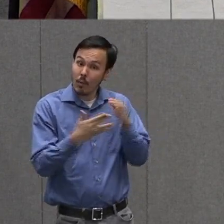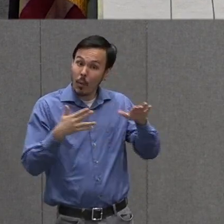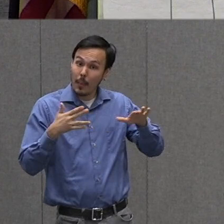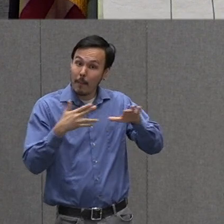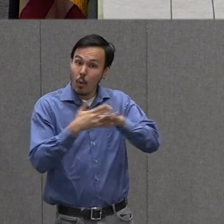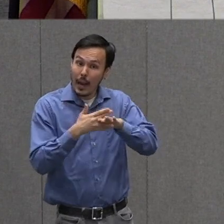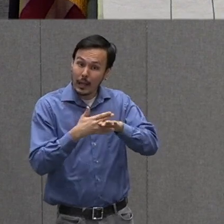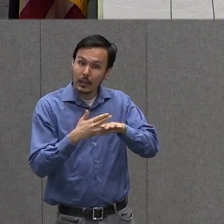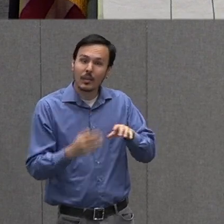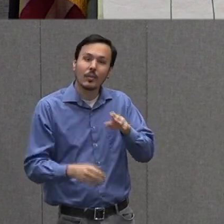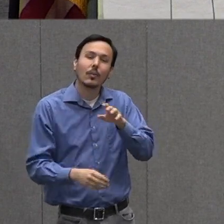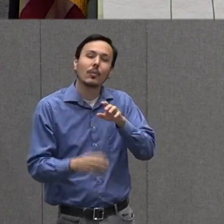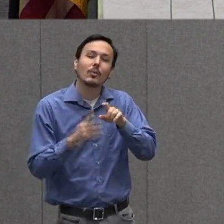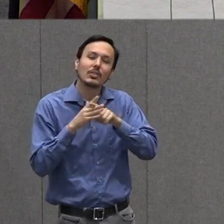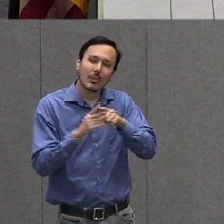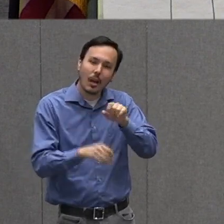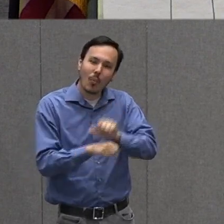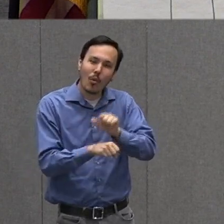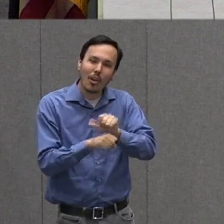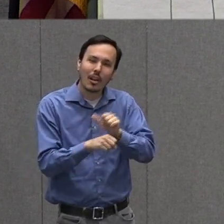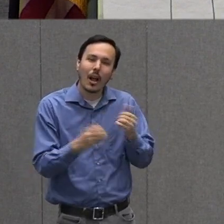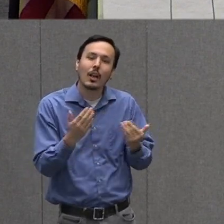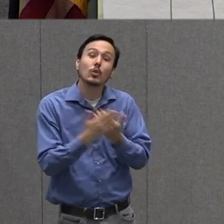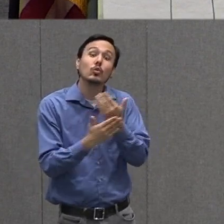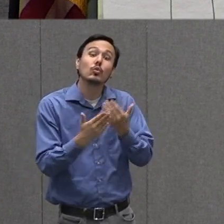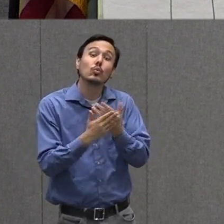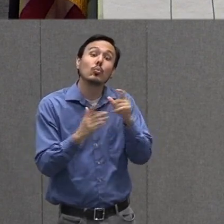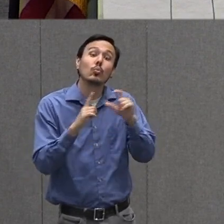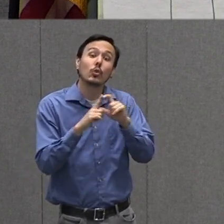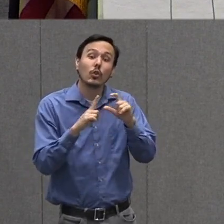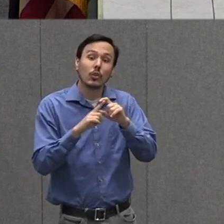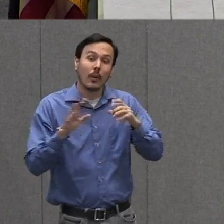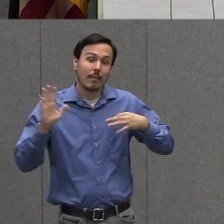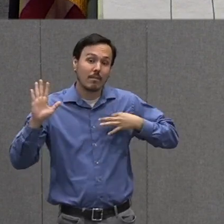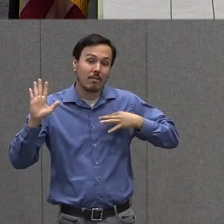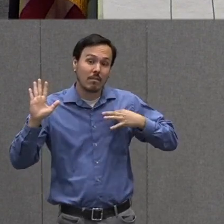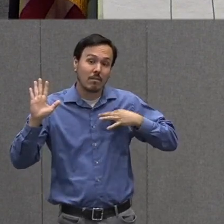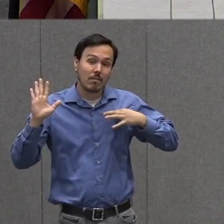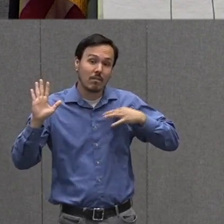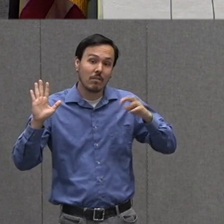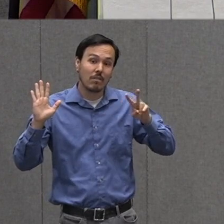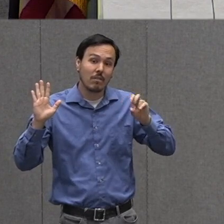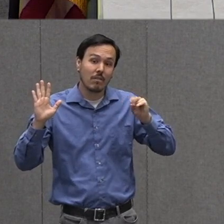we started working on a new word, volunteer. Can you say volunteer?